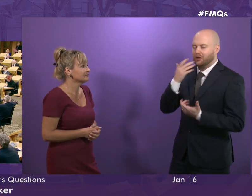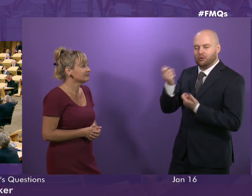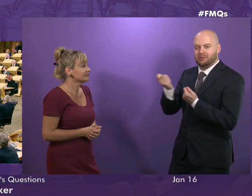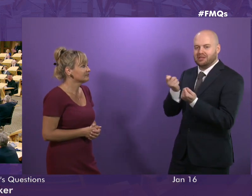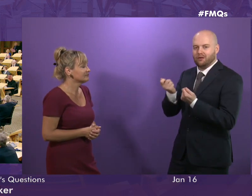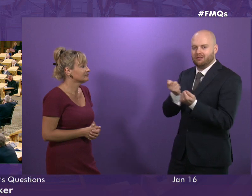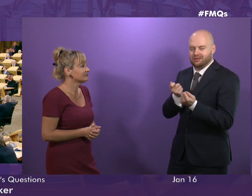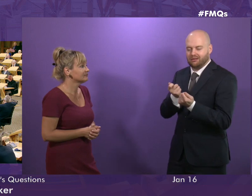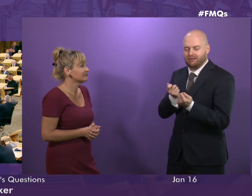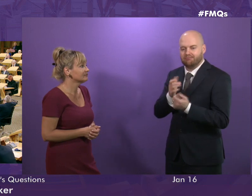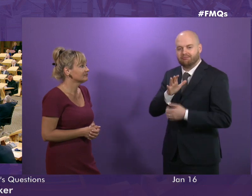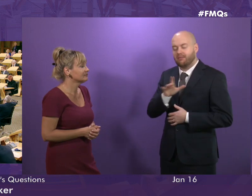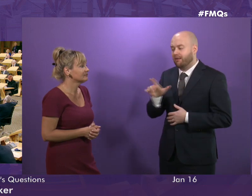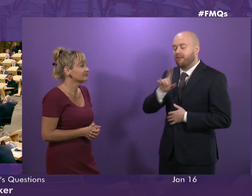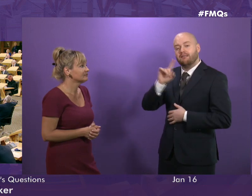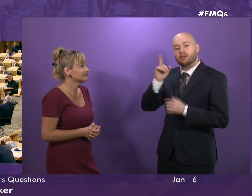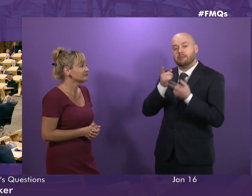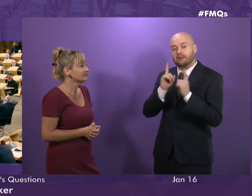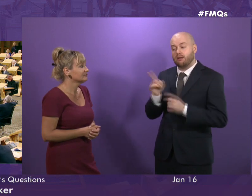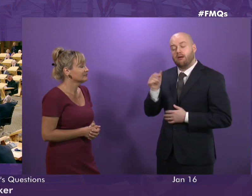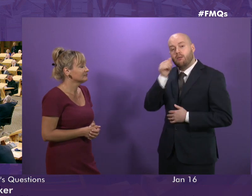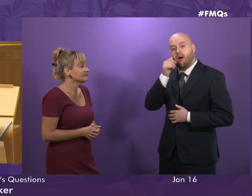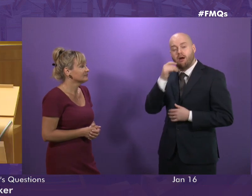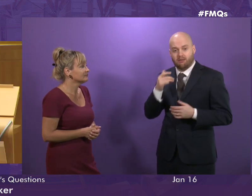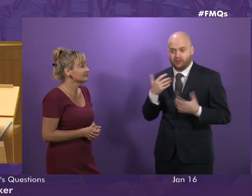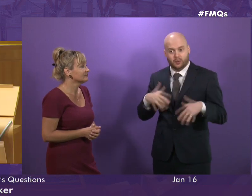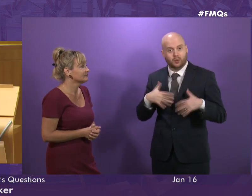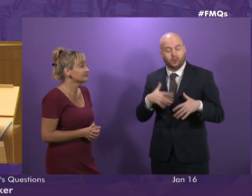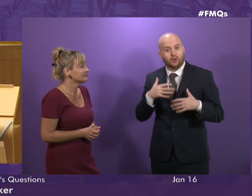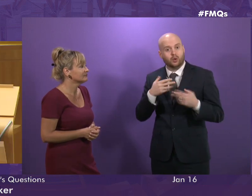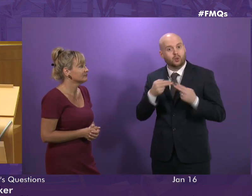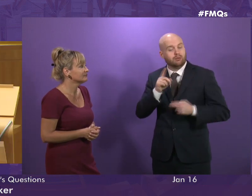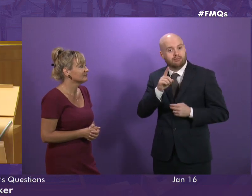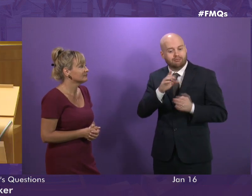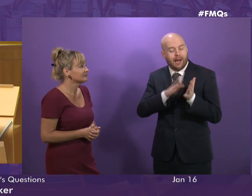The First Minister will be aware of the fantastic news that MND Scotland, the Euan MacDonald